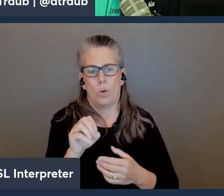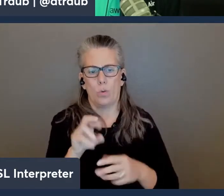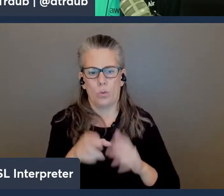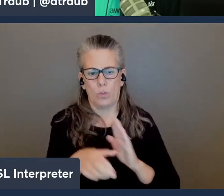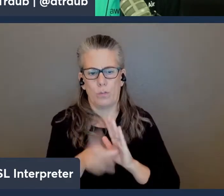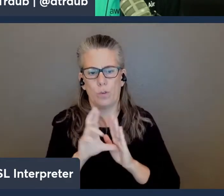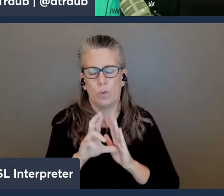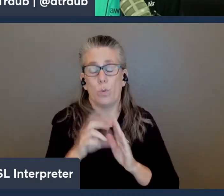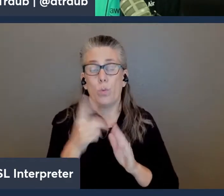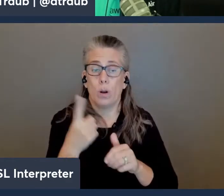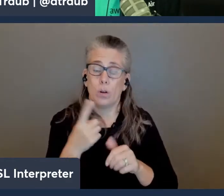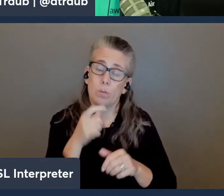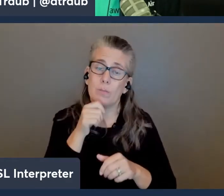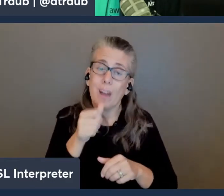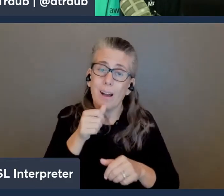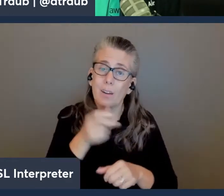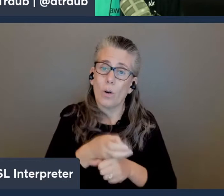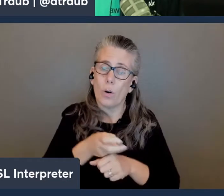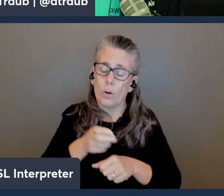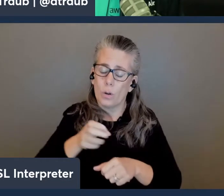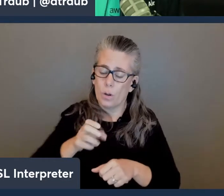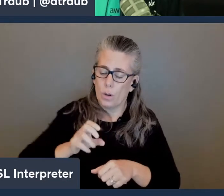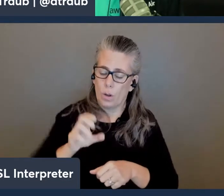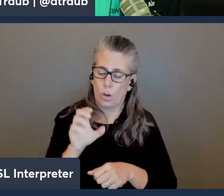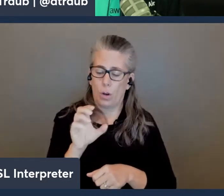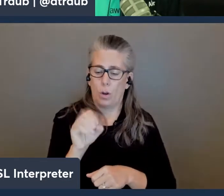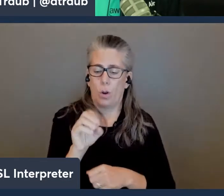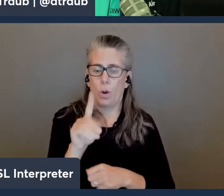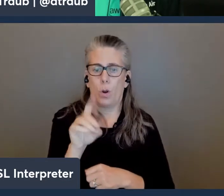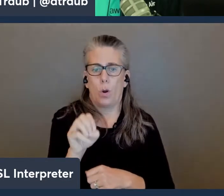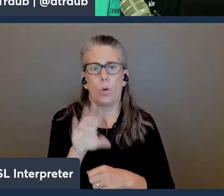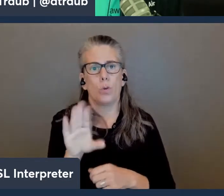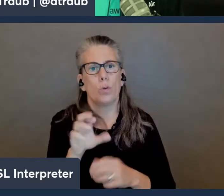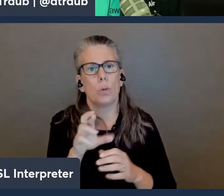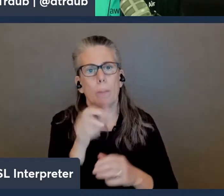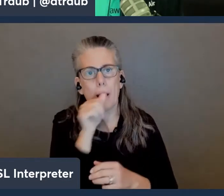and in that development flow, you have your code reviewer looking for